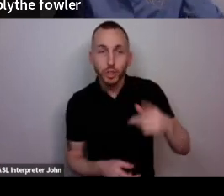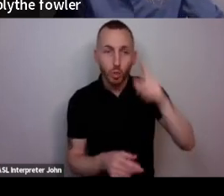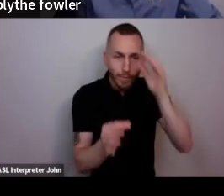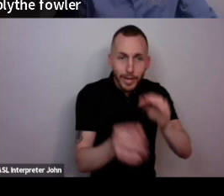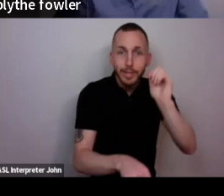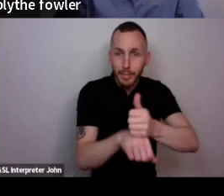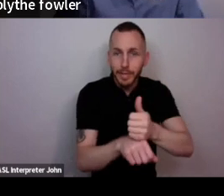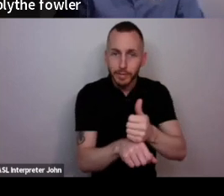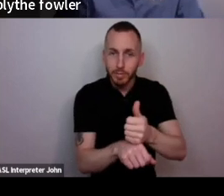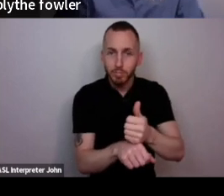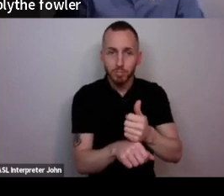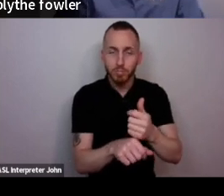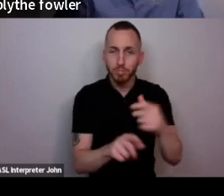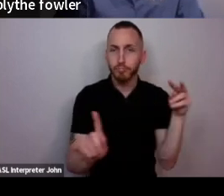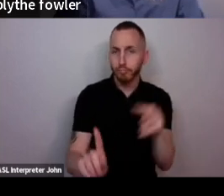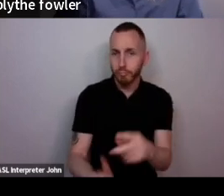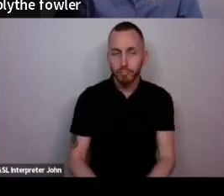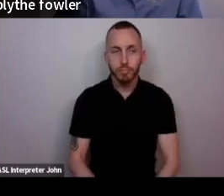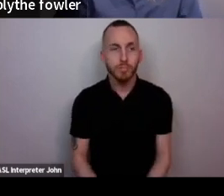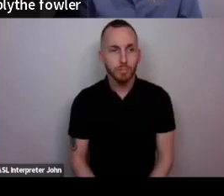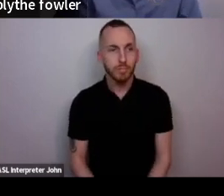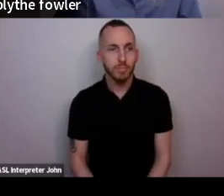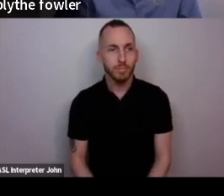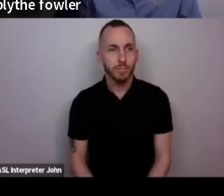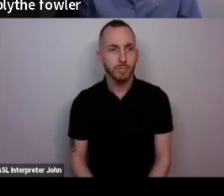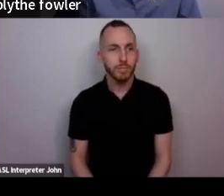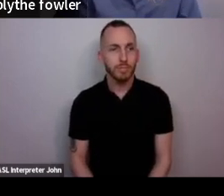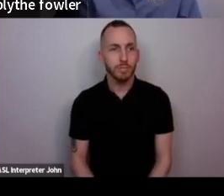Looking at the standards and principles of disaster spiritual care,